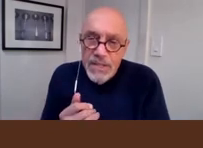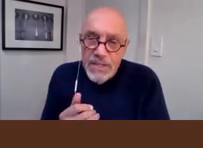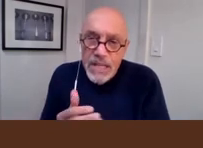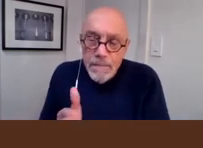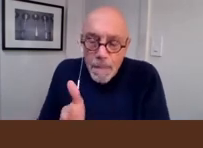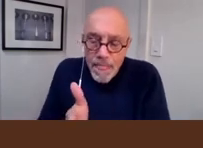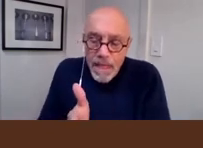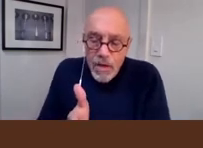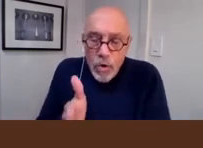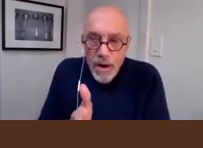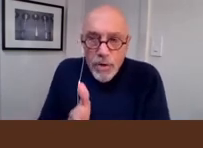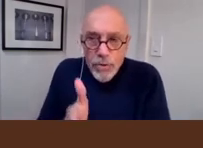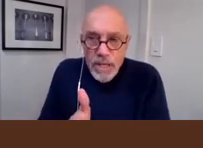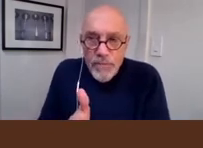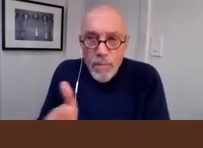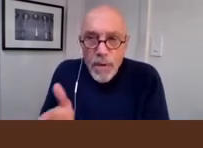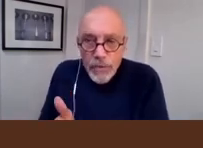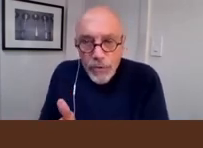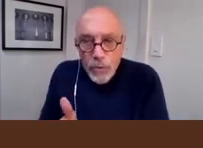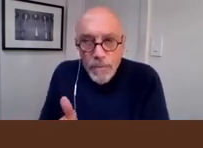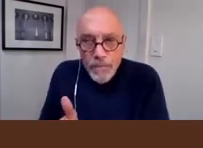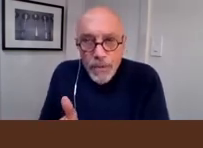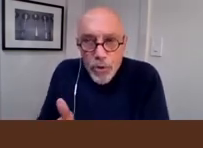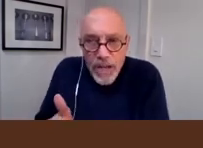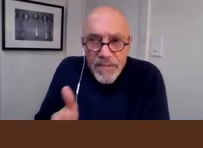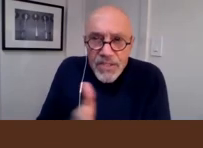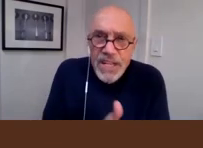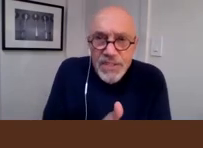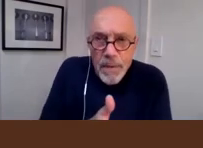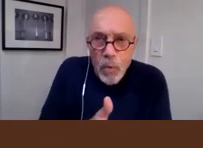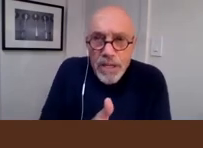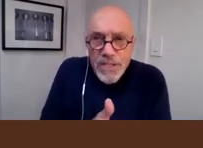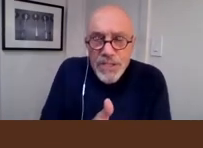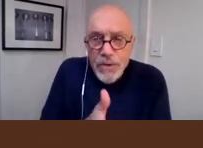is that whoever you give your money to, you should have a sense about what it is they